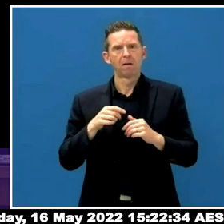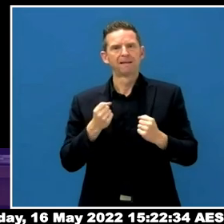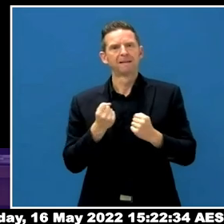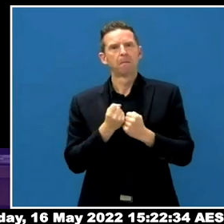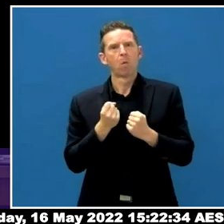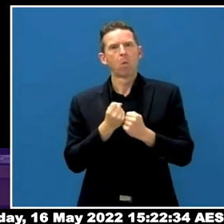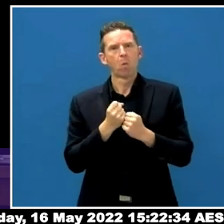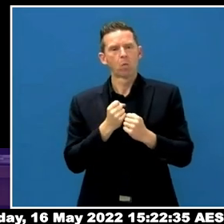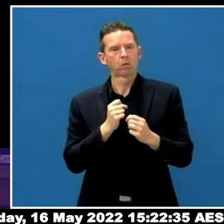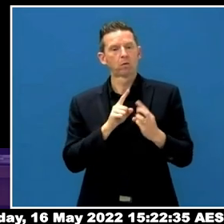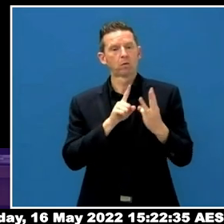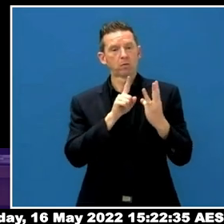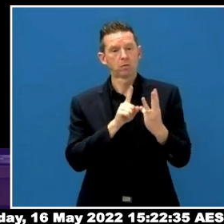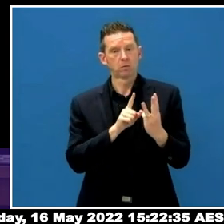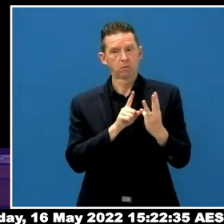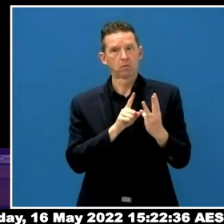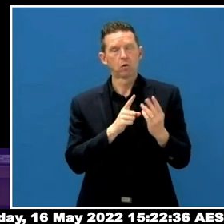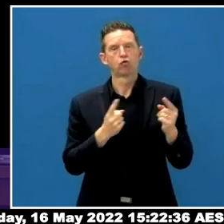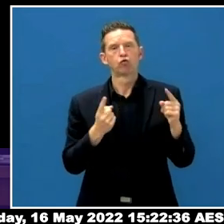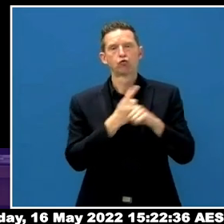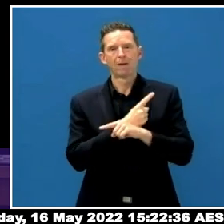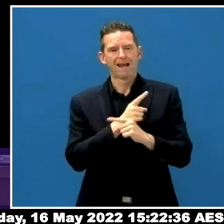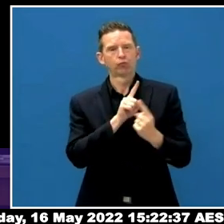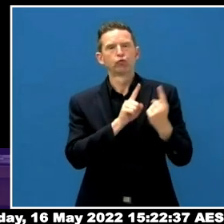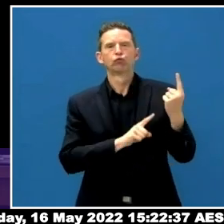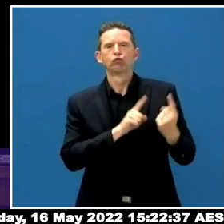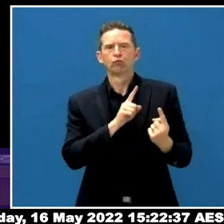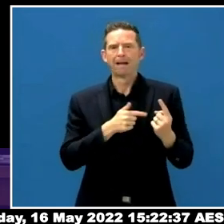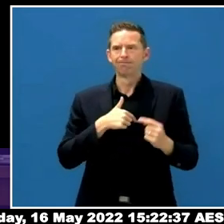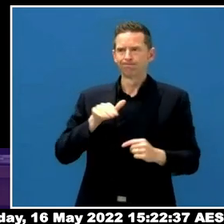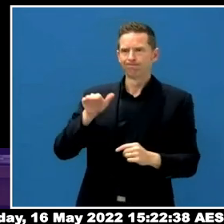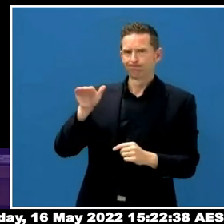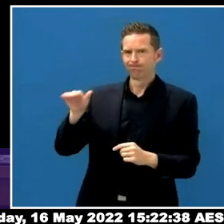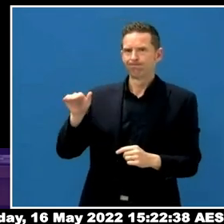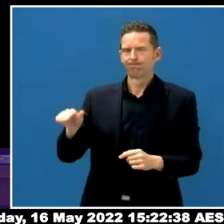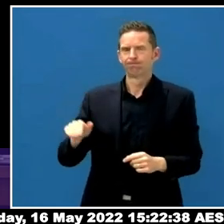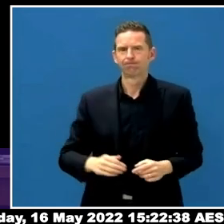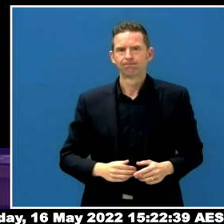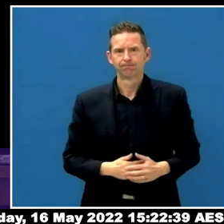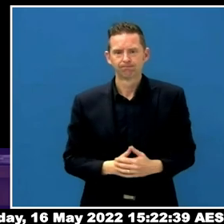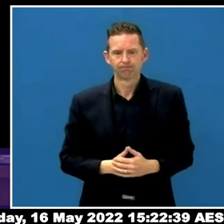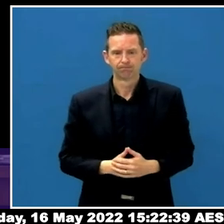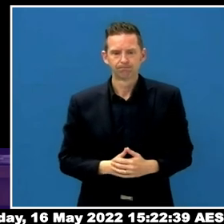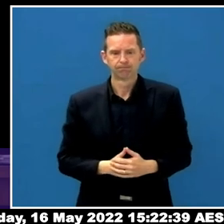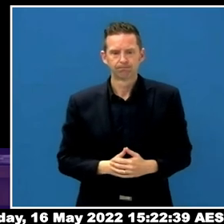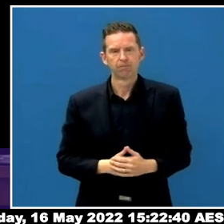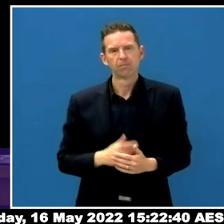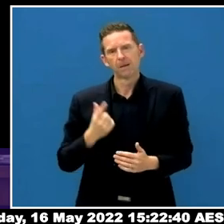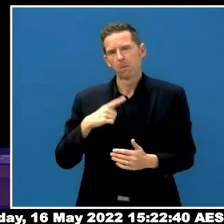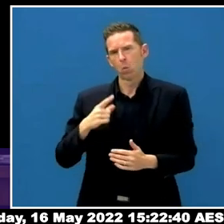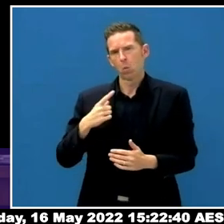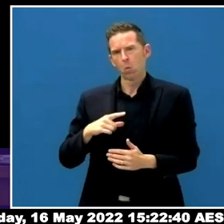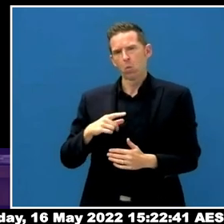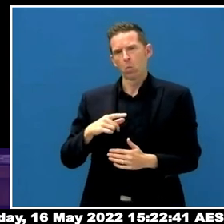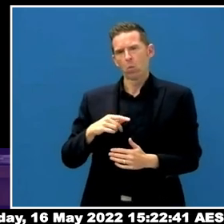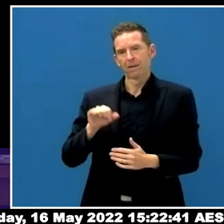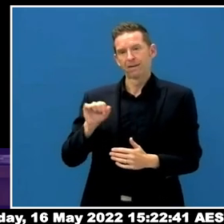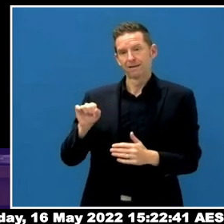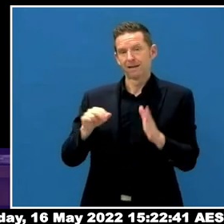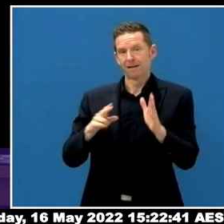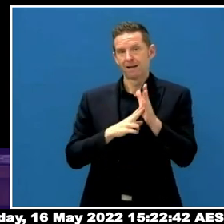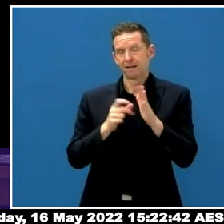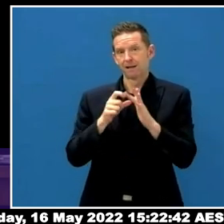Alright. SUZIE: And because his NDIS plan only covered one to three, I was